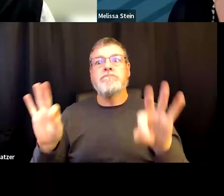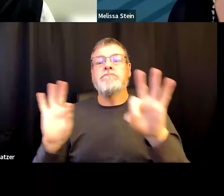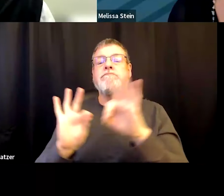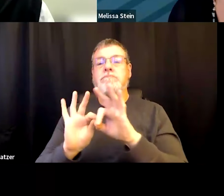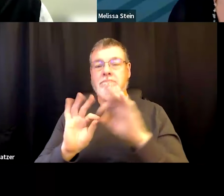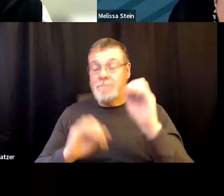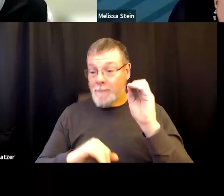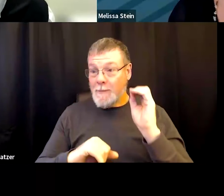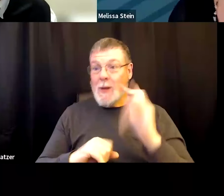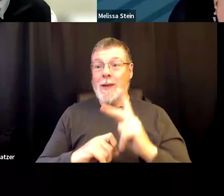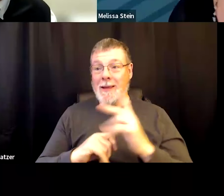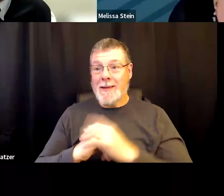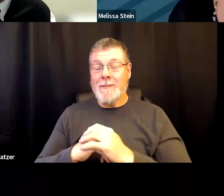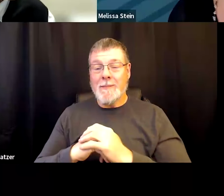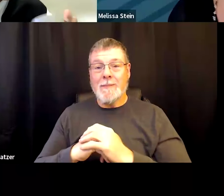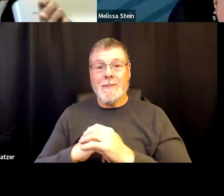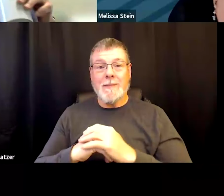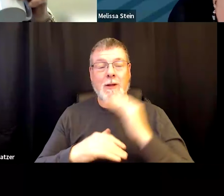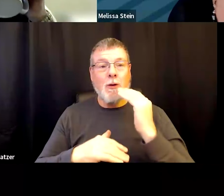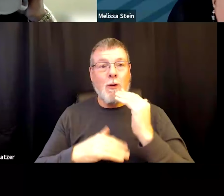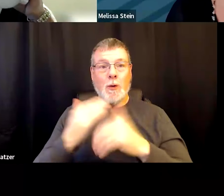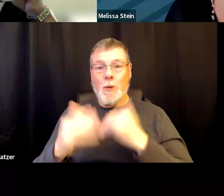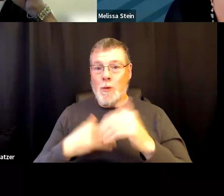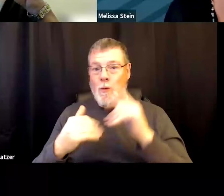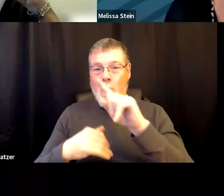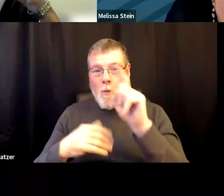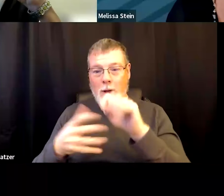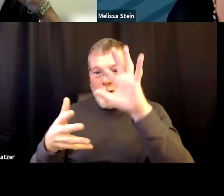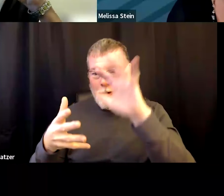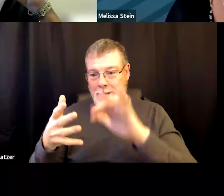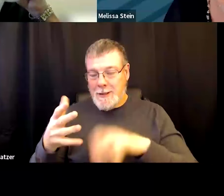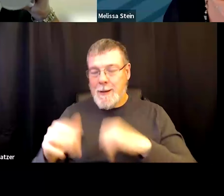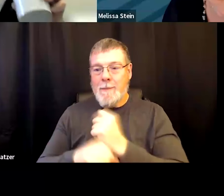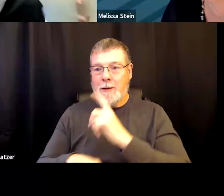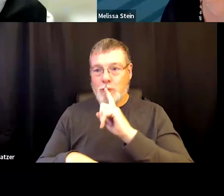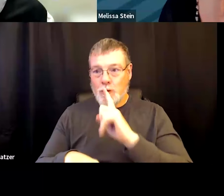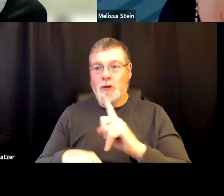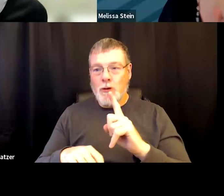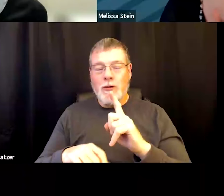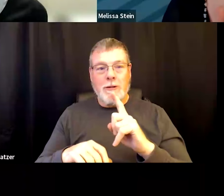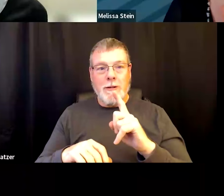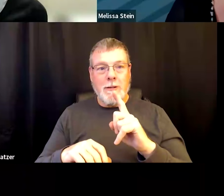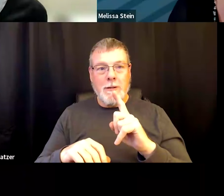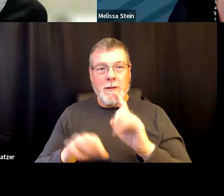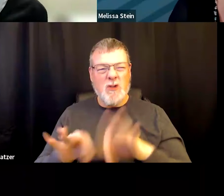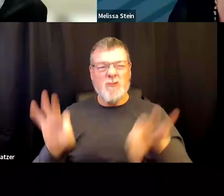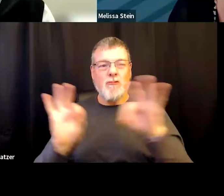Okay, so I just gonna go through the questions and make sure we are looking at some of the most relevant questions.